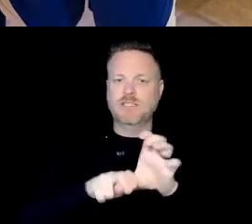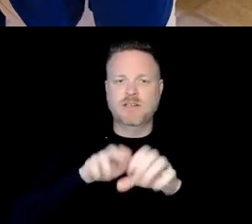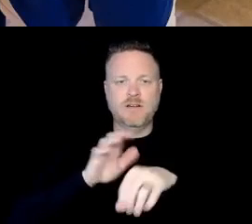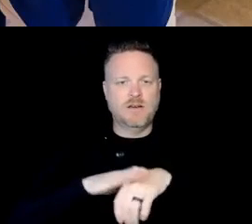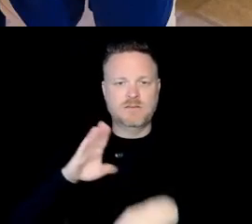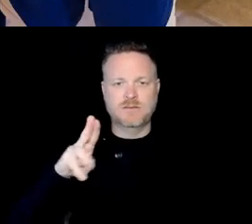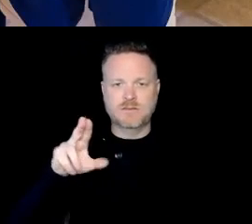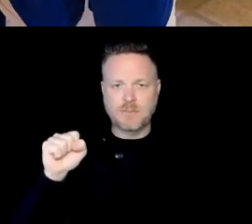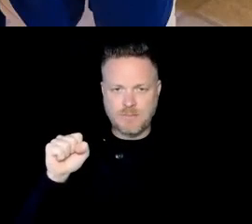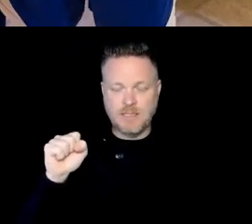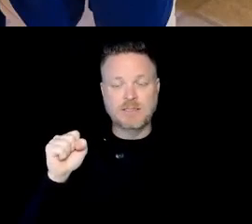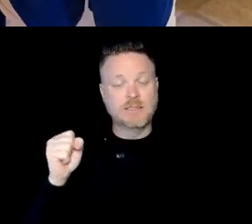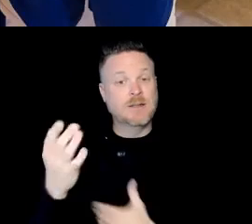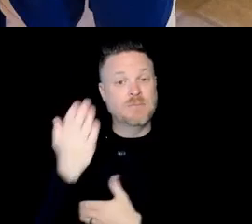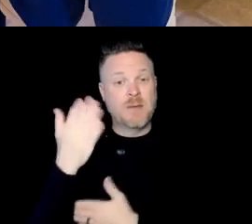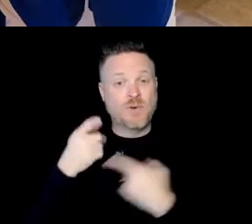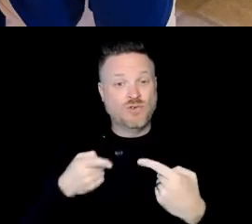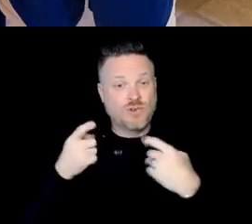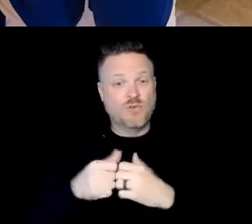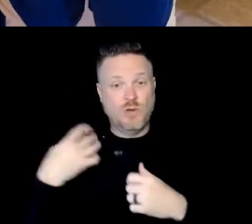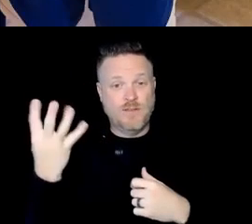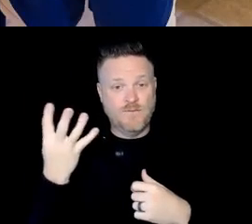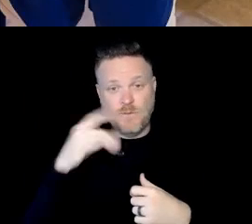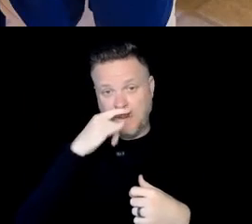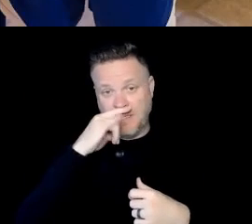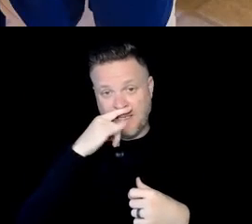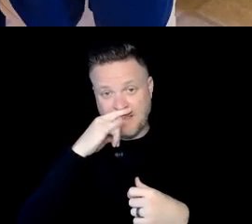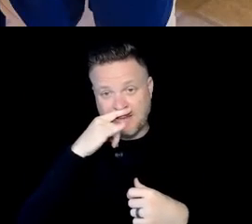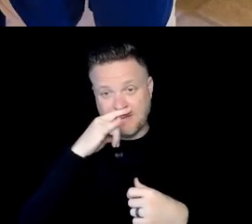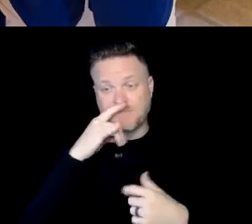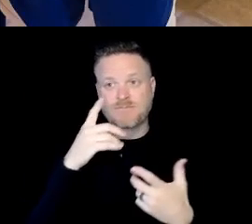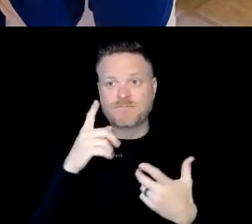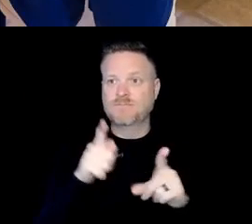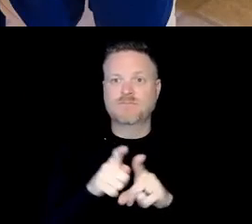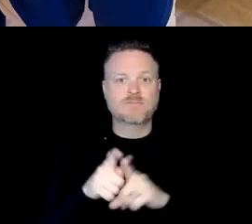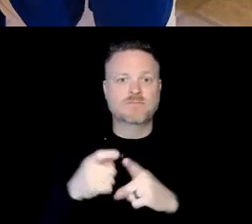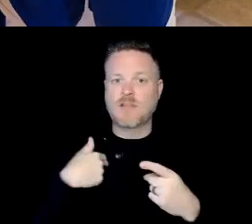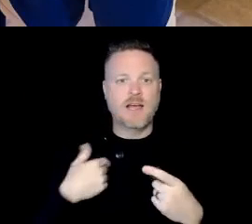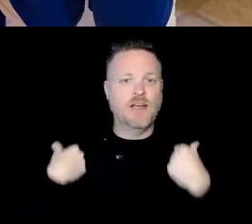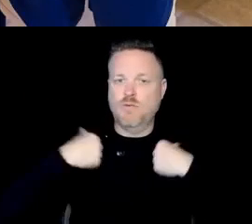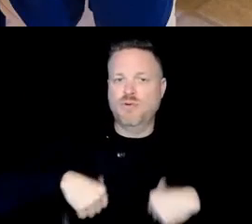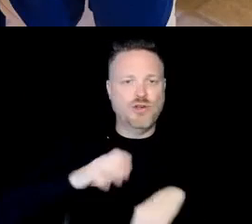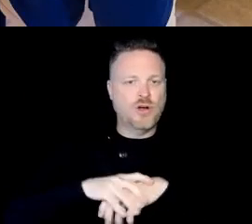My morning struggle with four kids is also I don't put my scrubs on until he leaves.